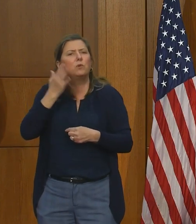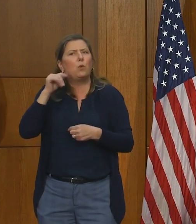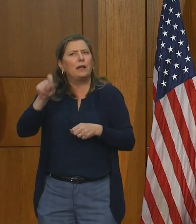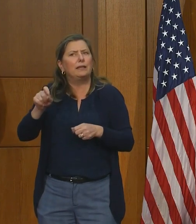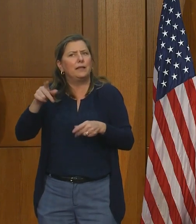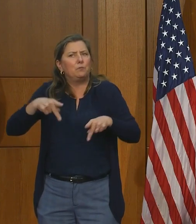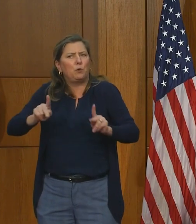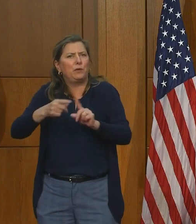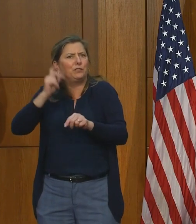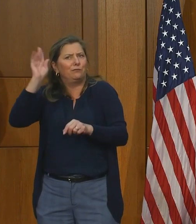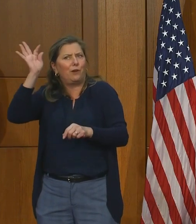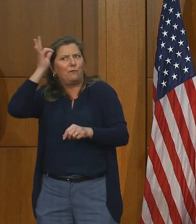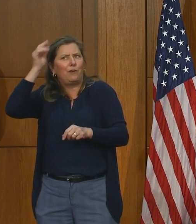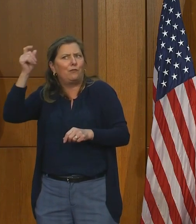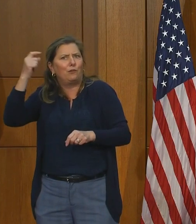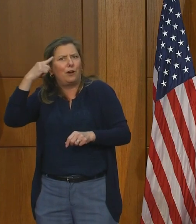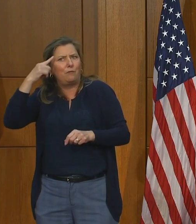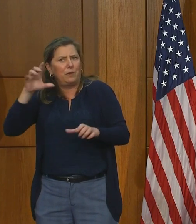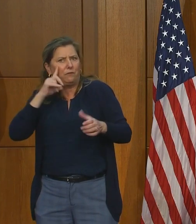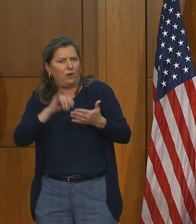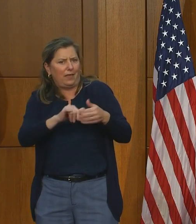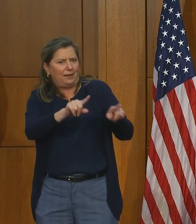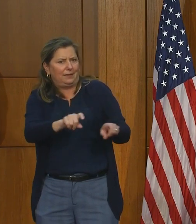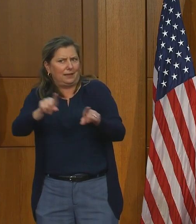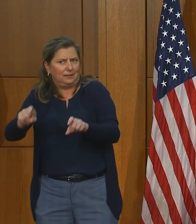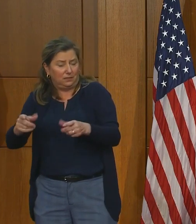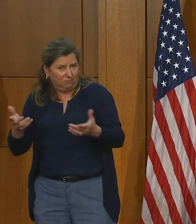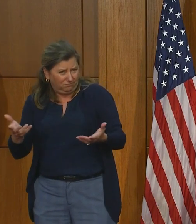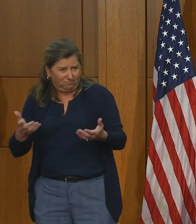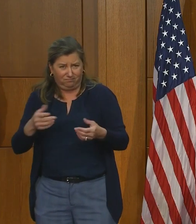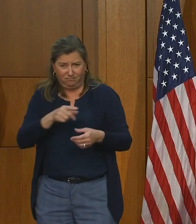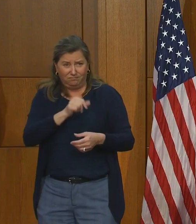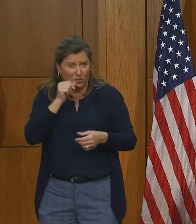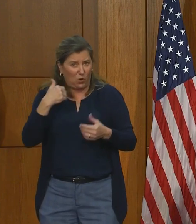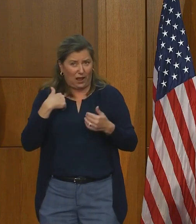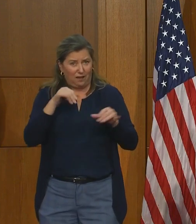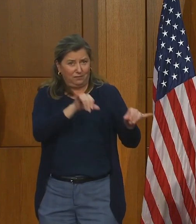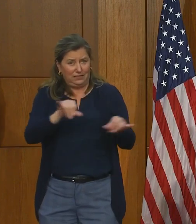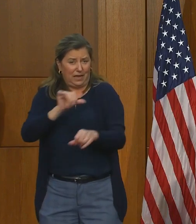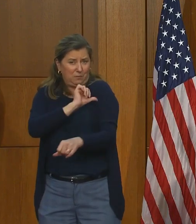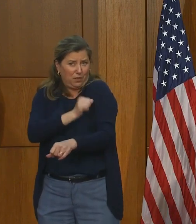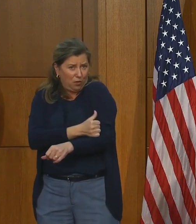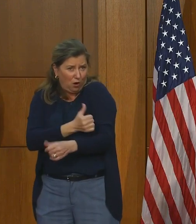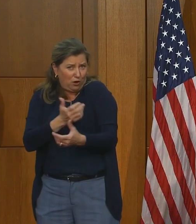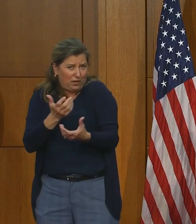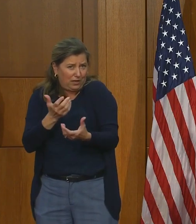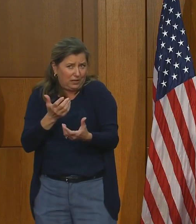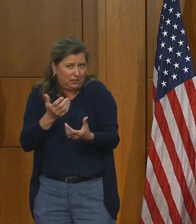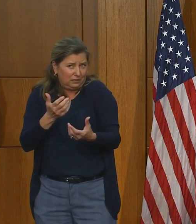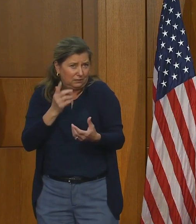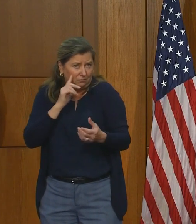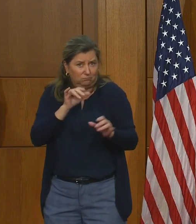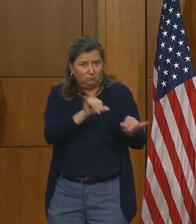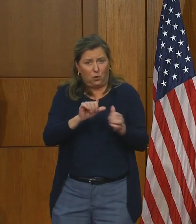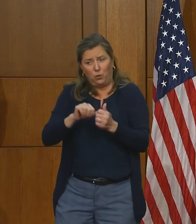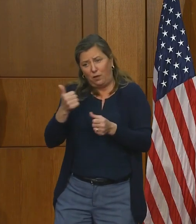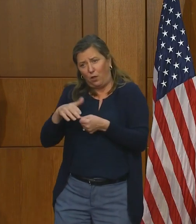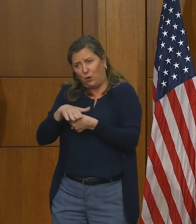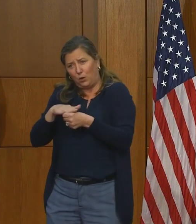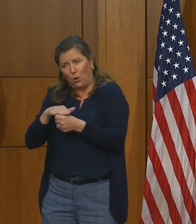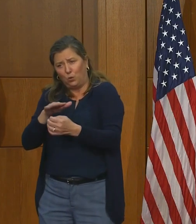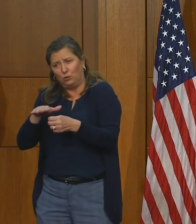LOCAL AND REGIONAL JAIL. THAT'S